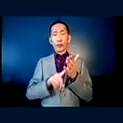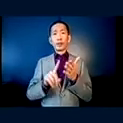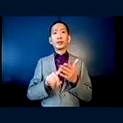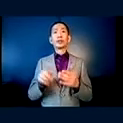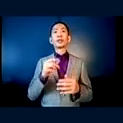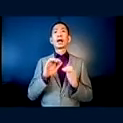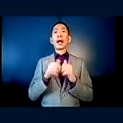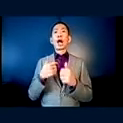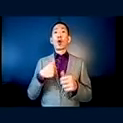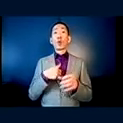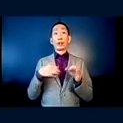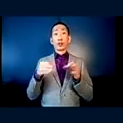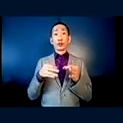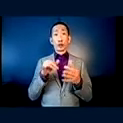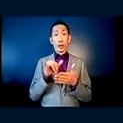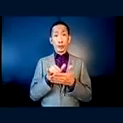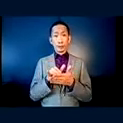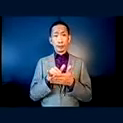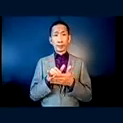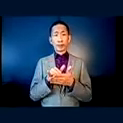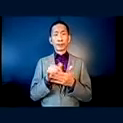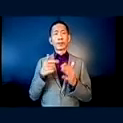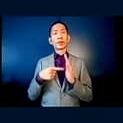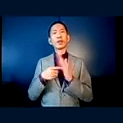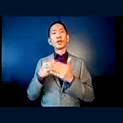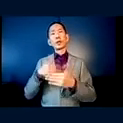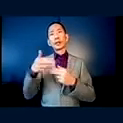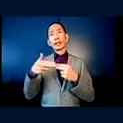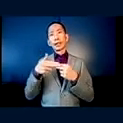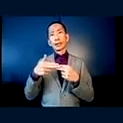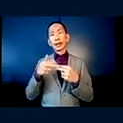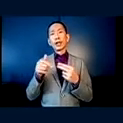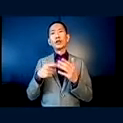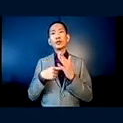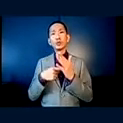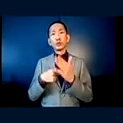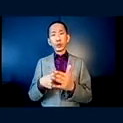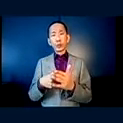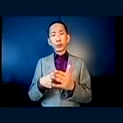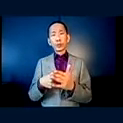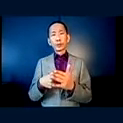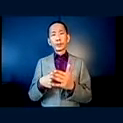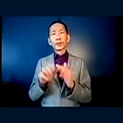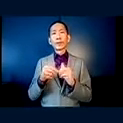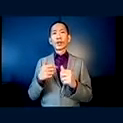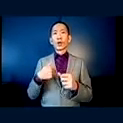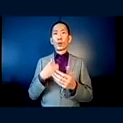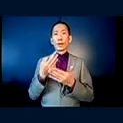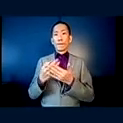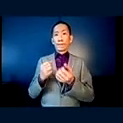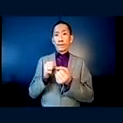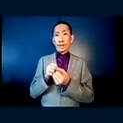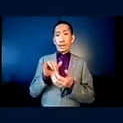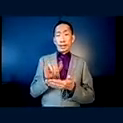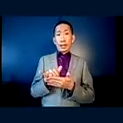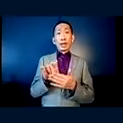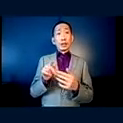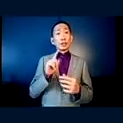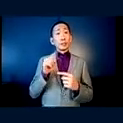CLUSTERED AREAS OF RESEARCH, AND HOW WE DESCRIBE THEM. LET ME GO TO THE NEXT SLIDE WHICH WILL SHOW YOU HOW WE FUNDED THIS.